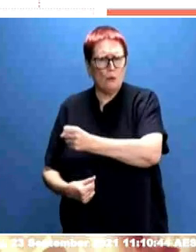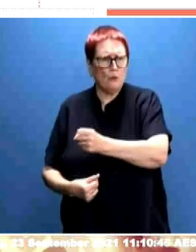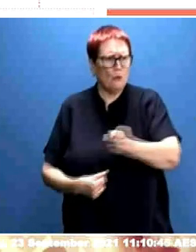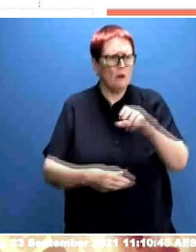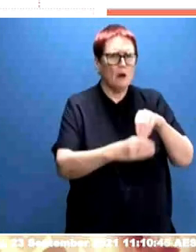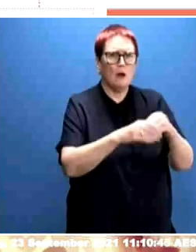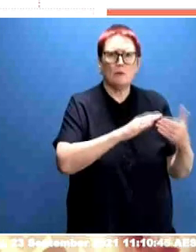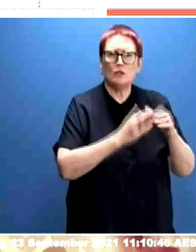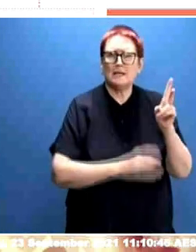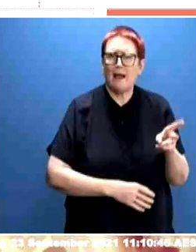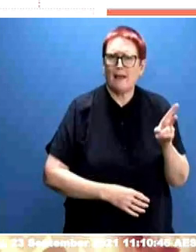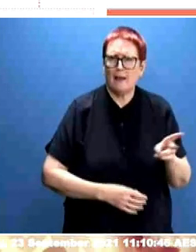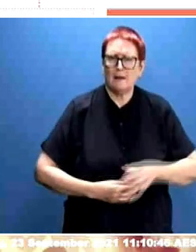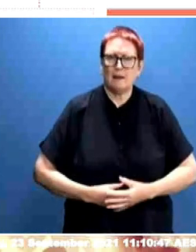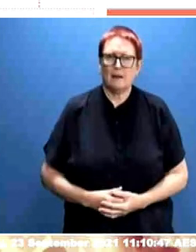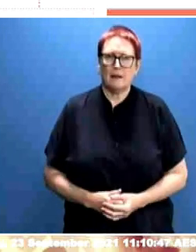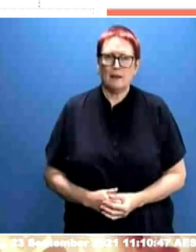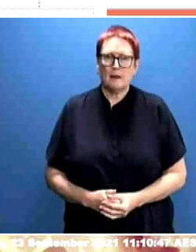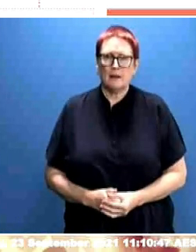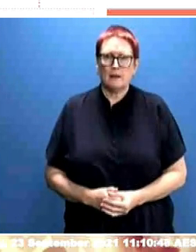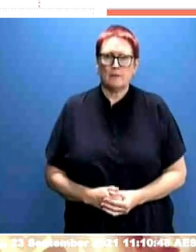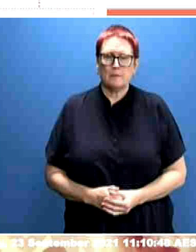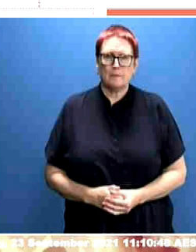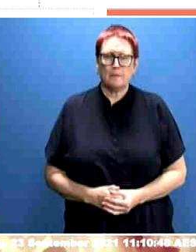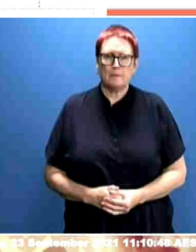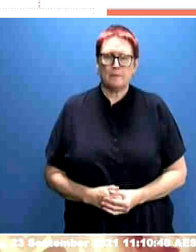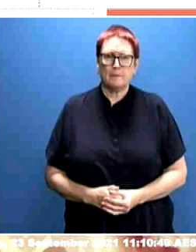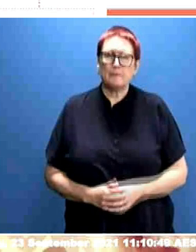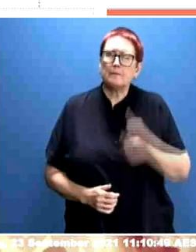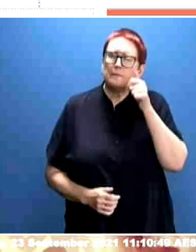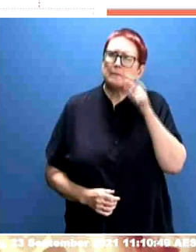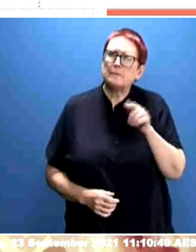you're aware that there was a review that was conducted,